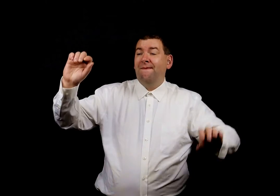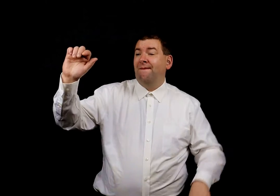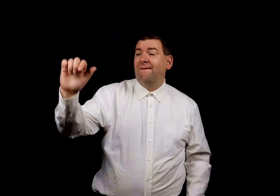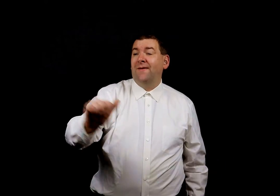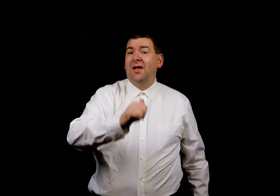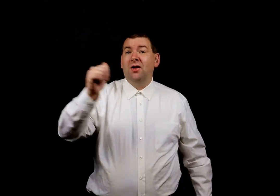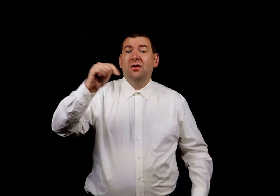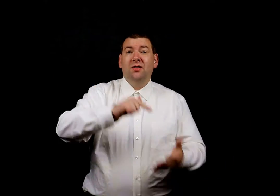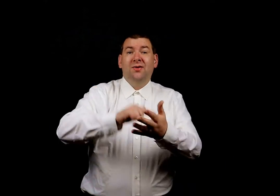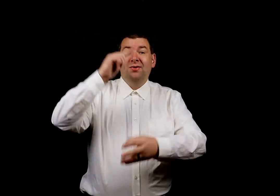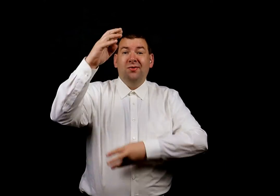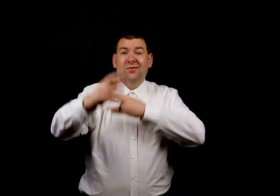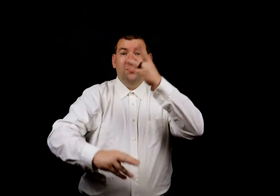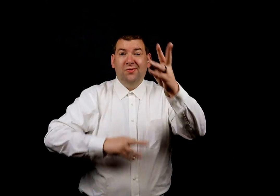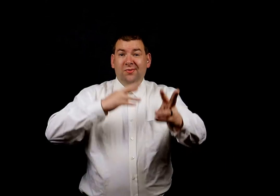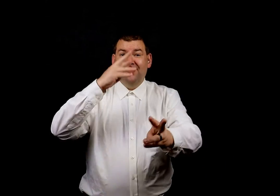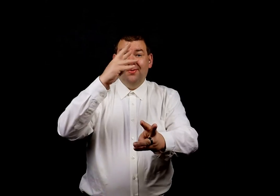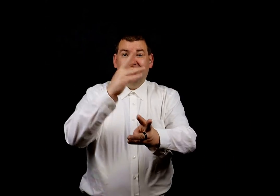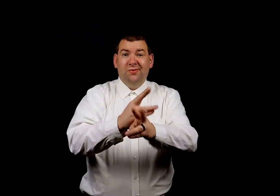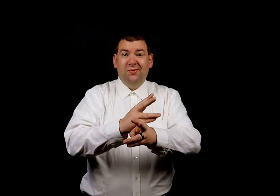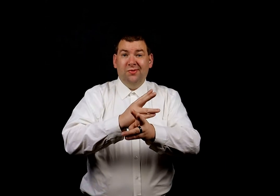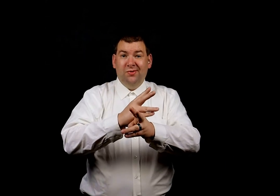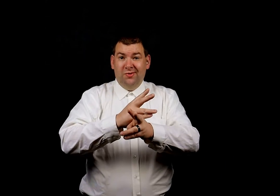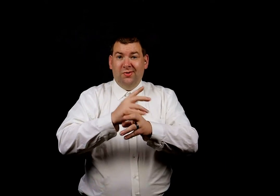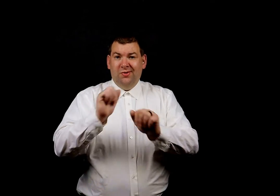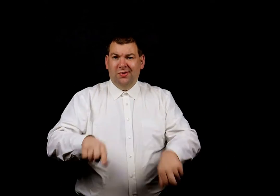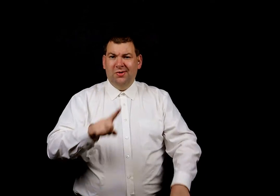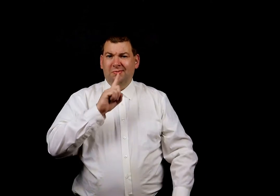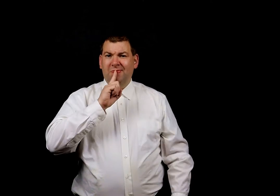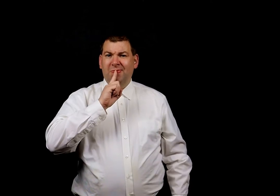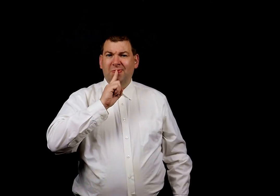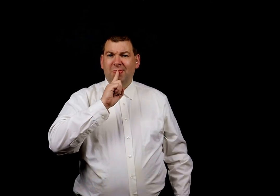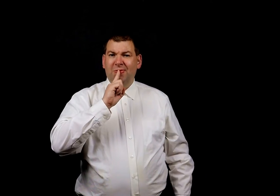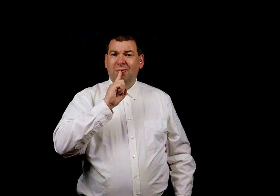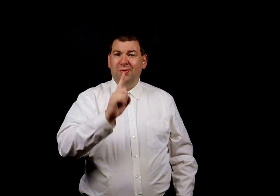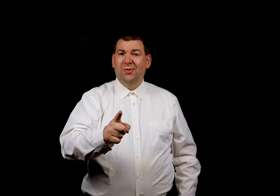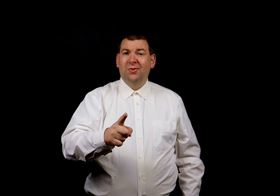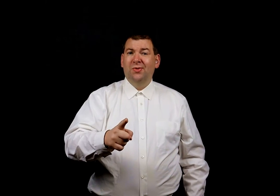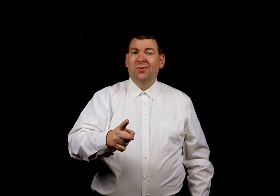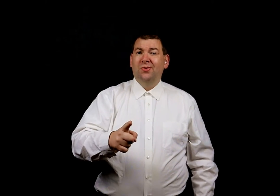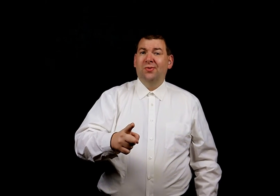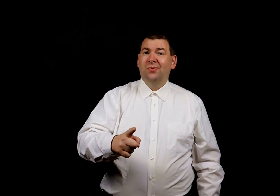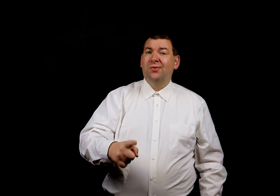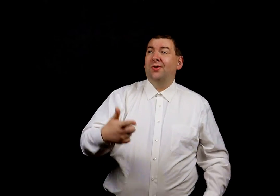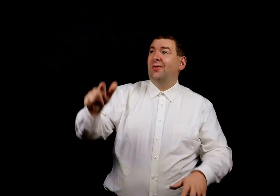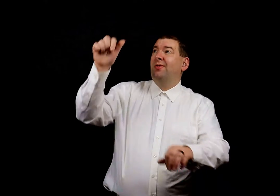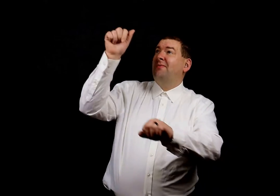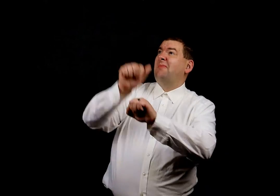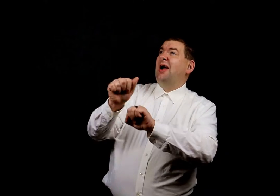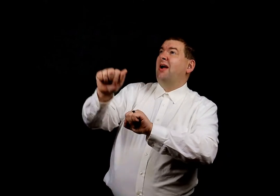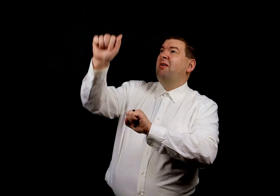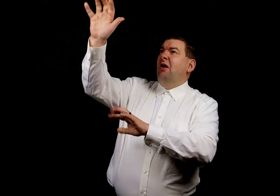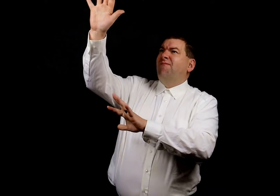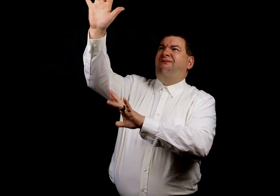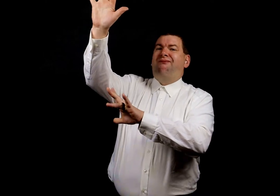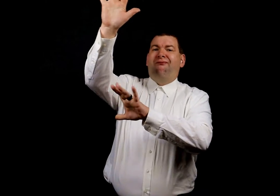in this world could ever be true Let the mountains